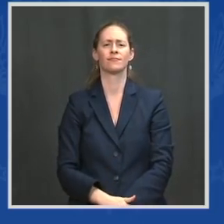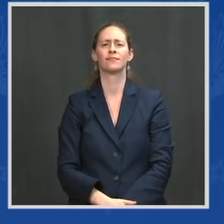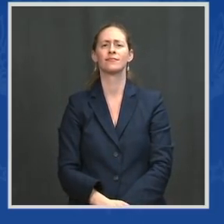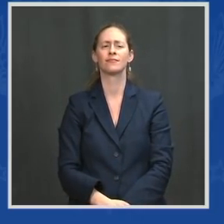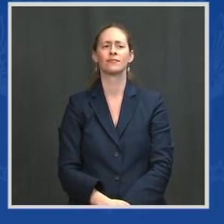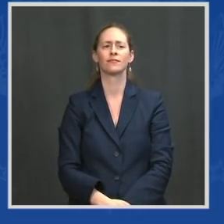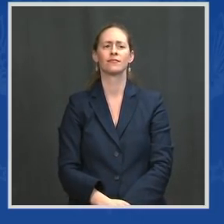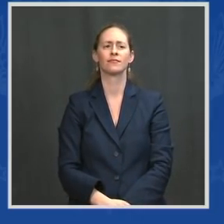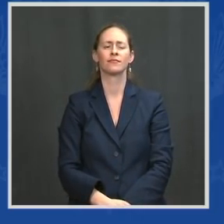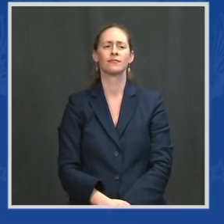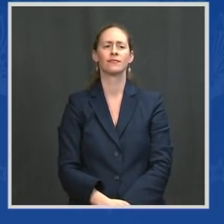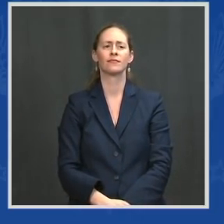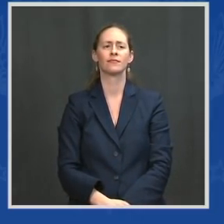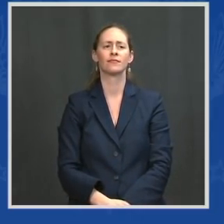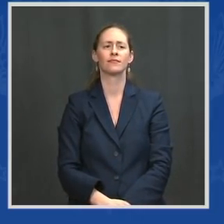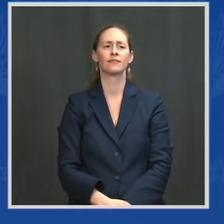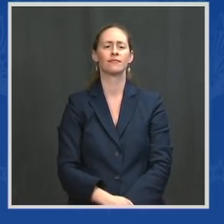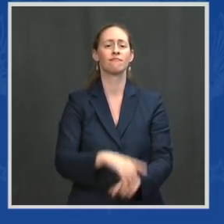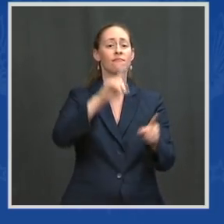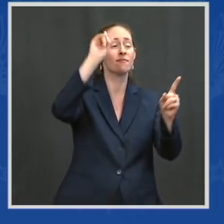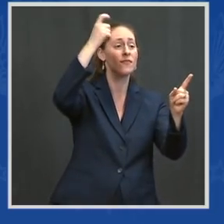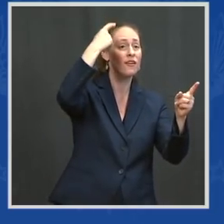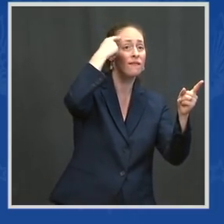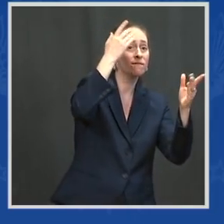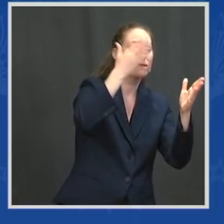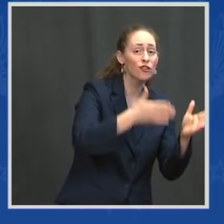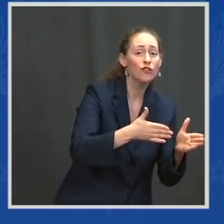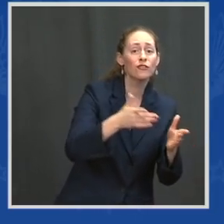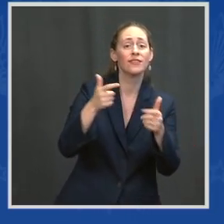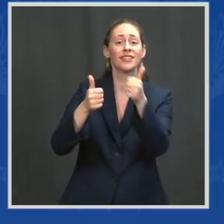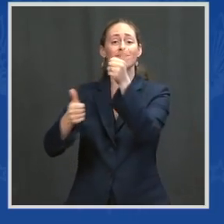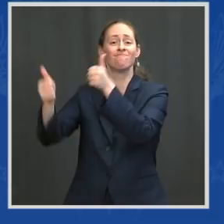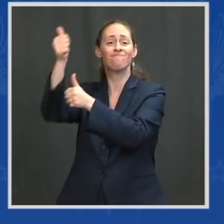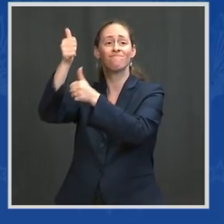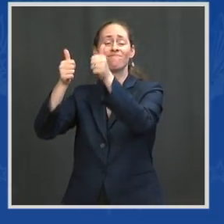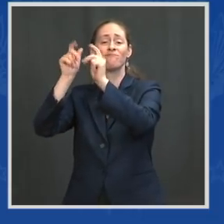And I also want to thank President Reine --